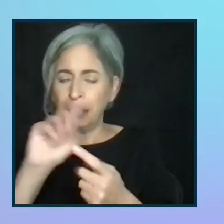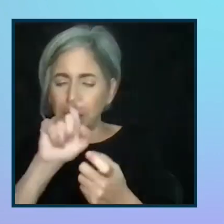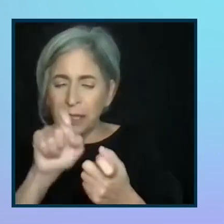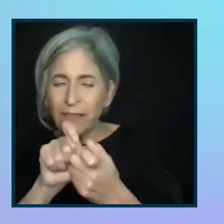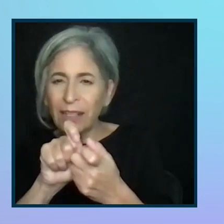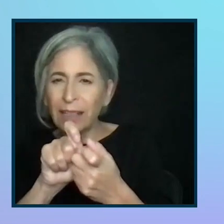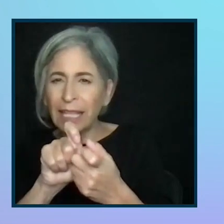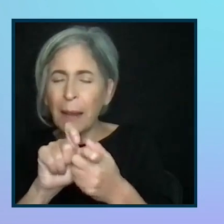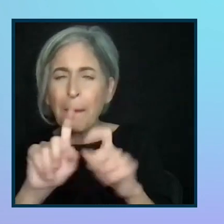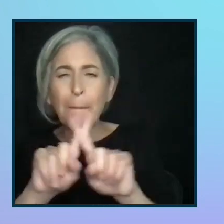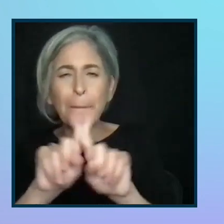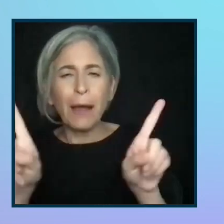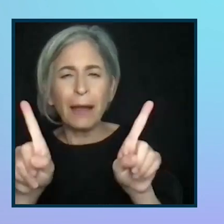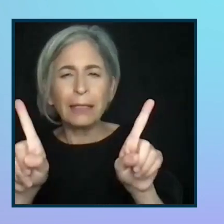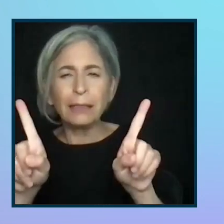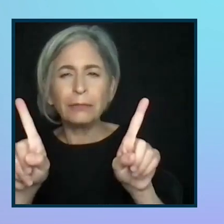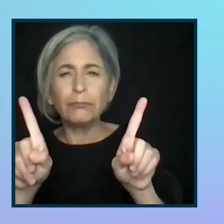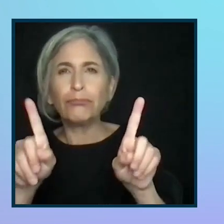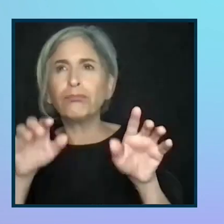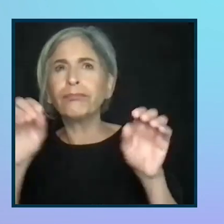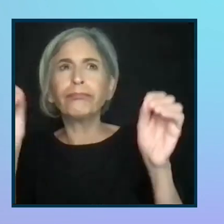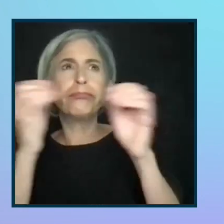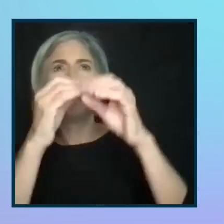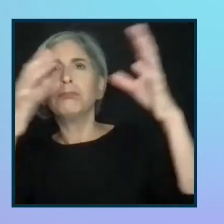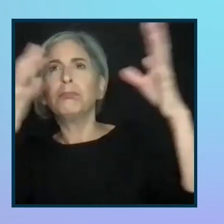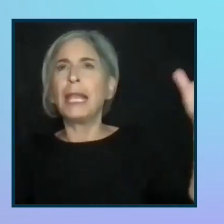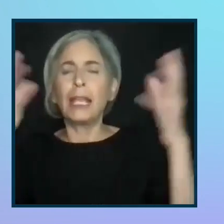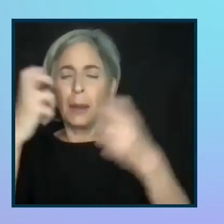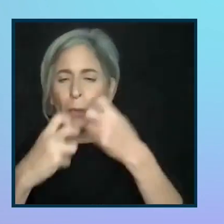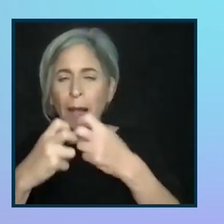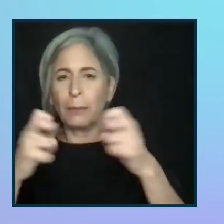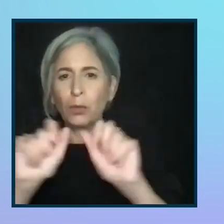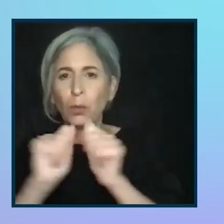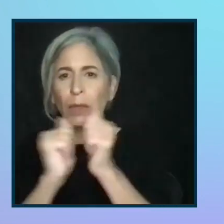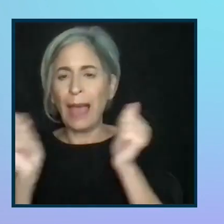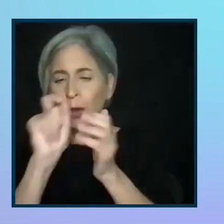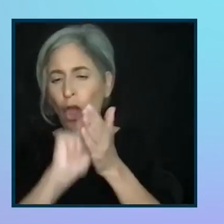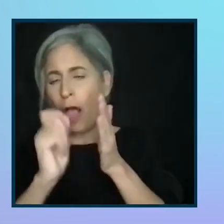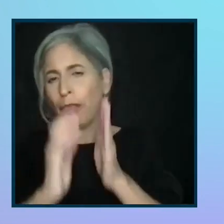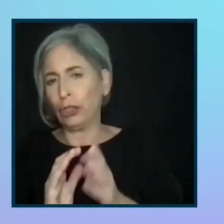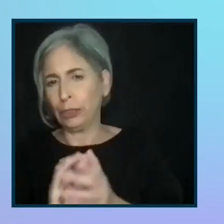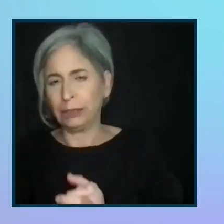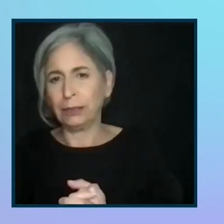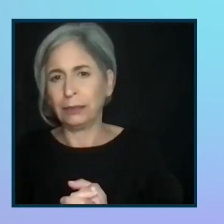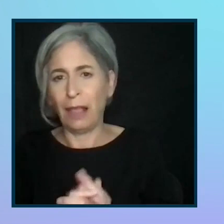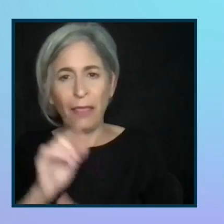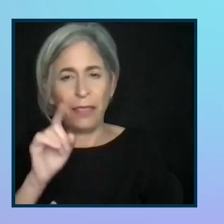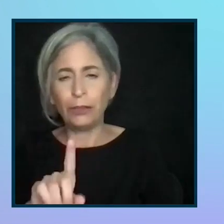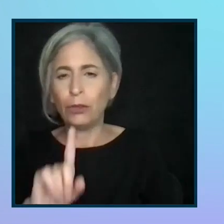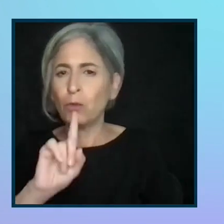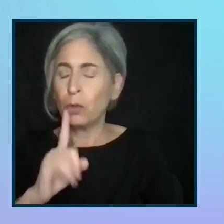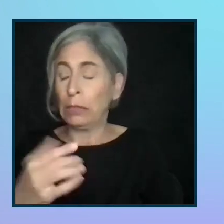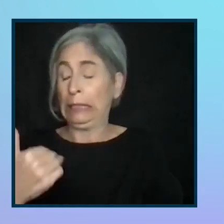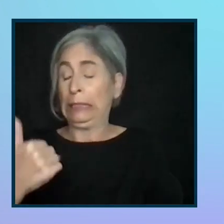it's just abstract social problems with no authors. And this has really struck me for the longest time,